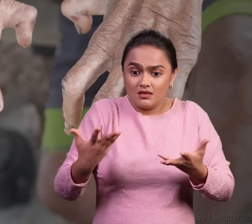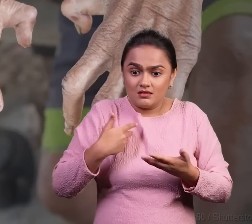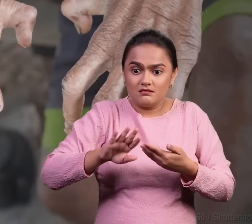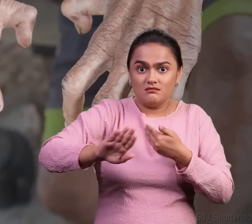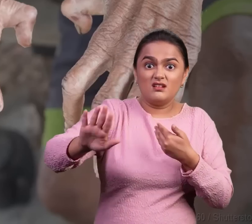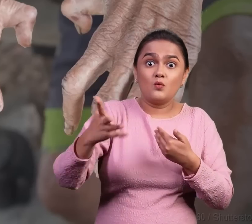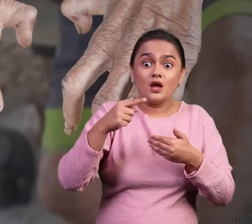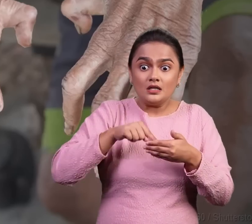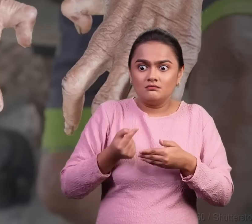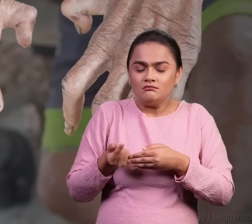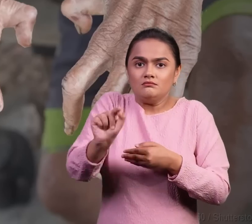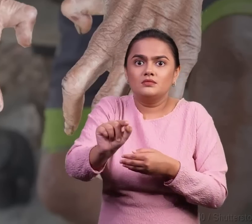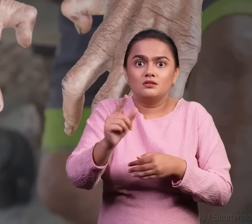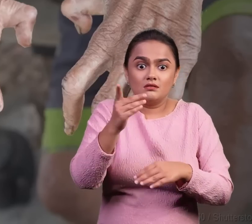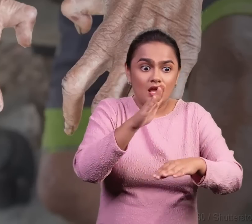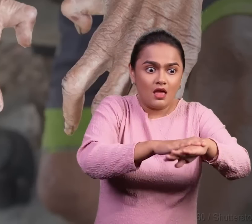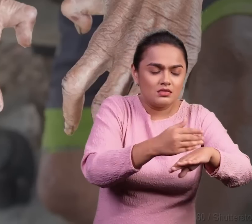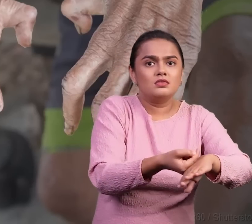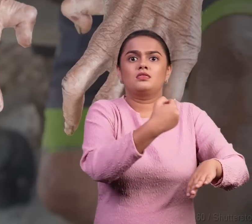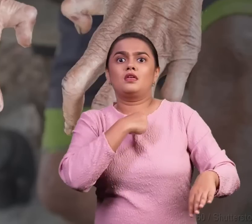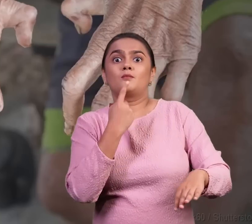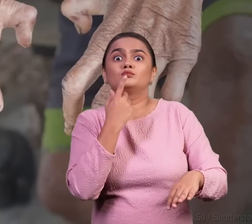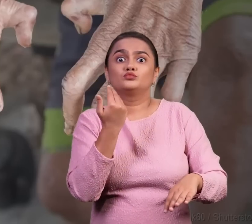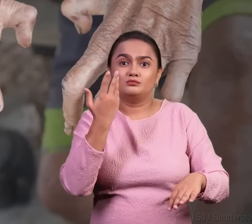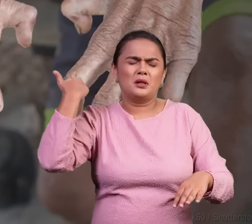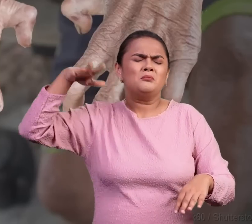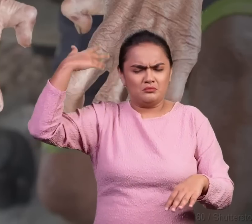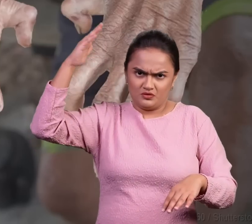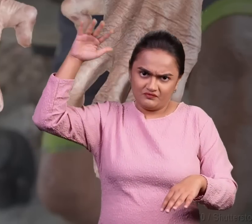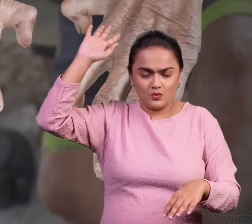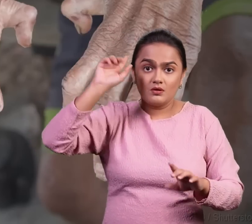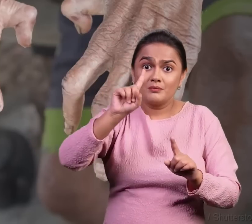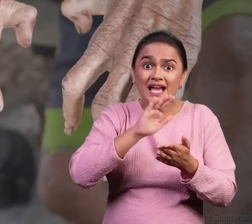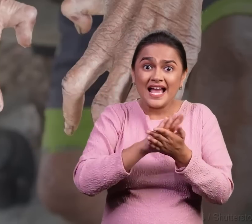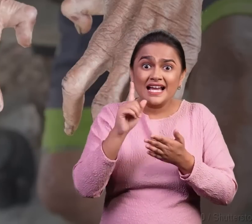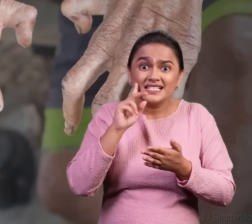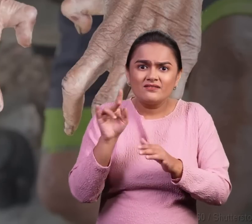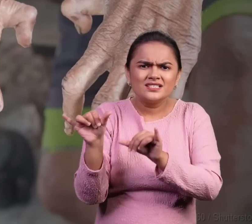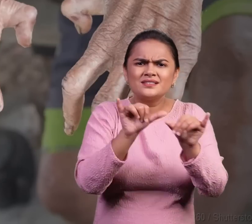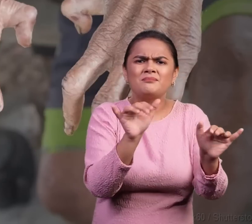because they were considered infectious and spread through touch. This is not the case with HIV.